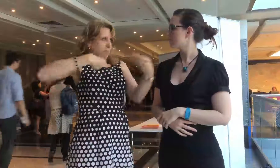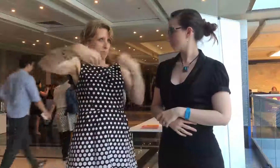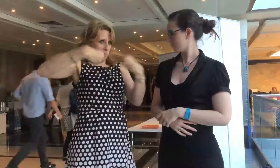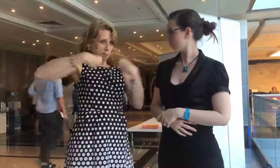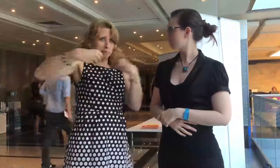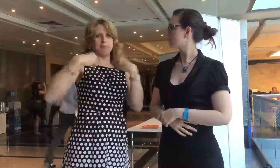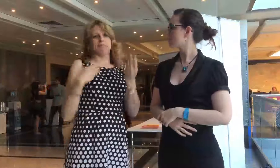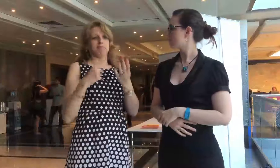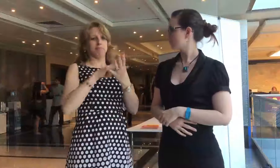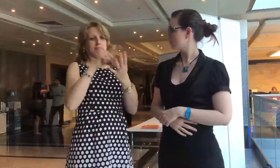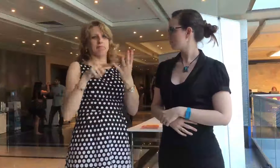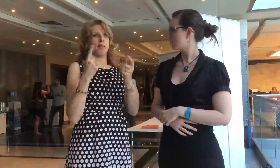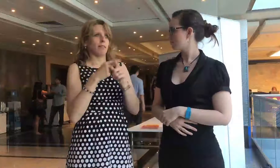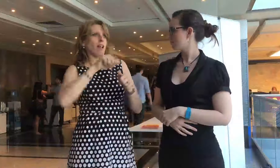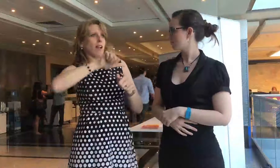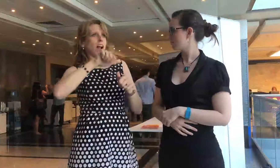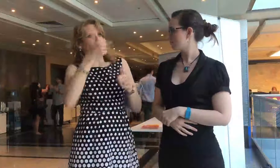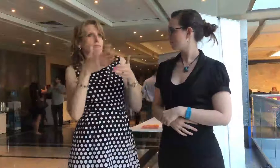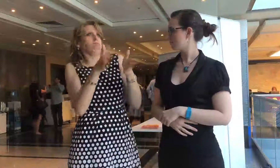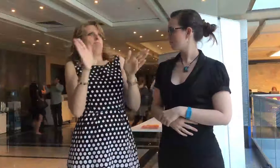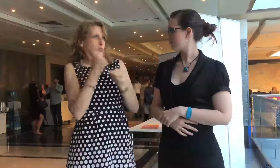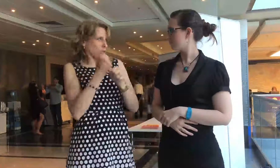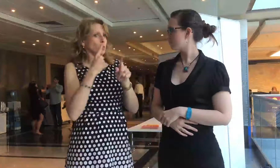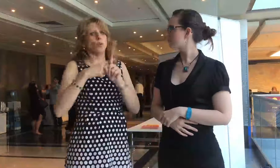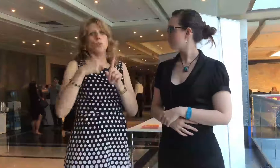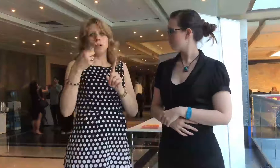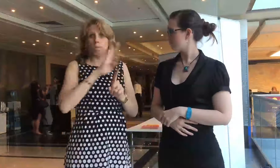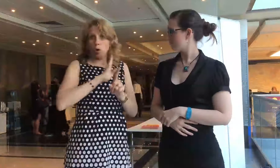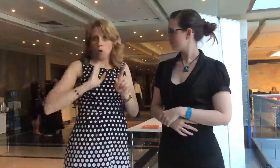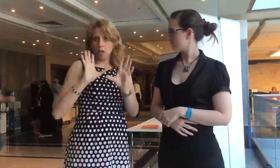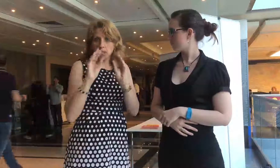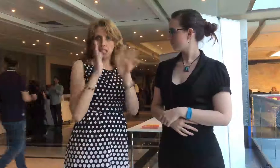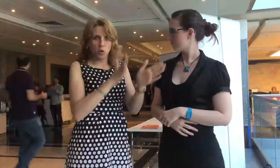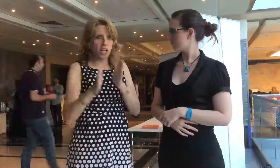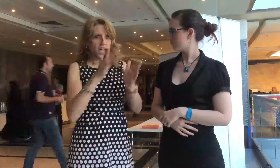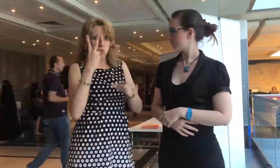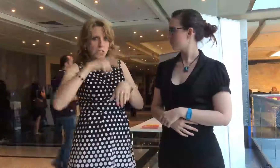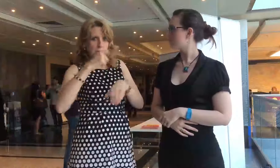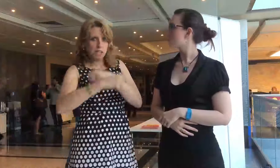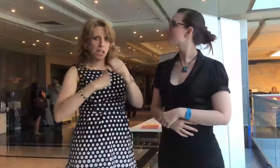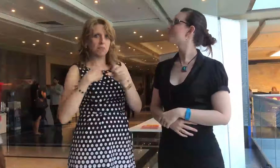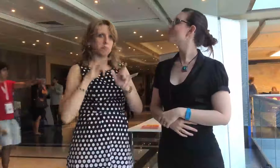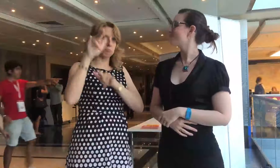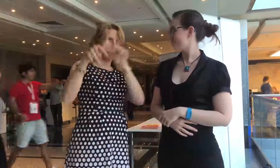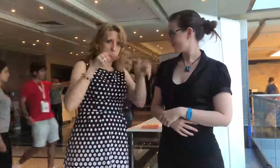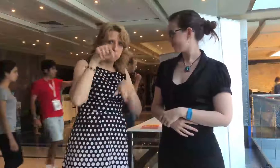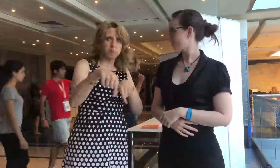Also, a large part of my work is organising and attending board meetings, which happen twice a year.